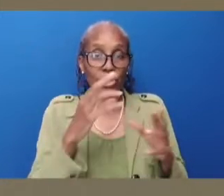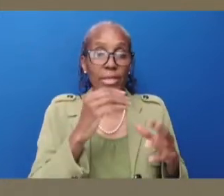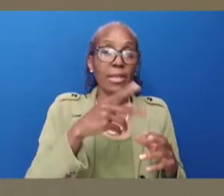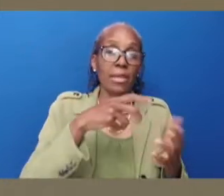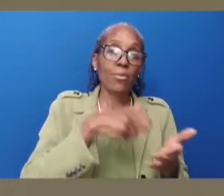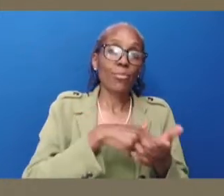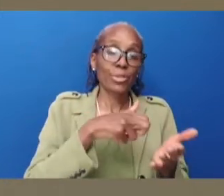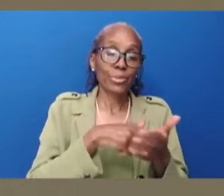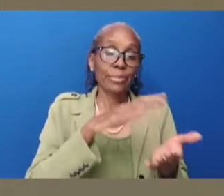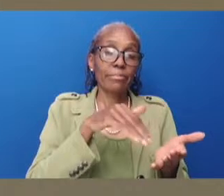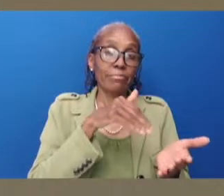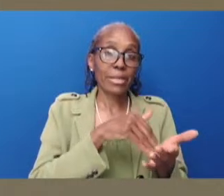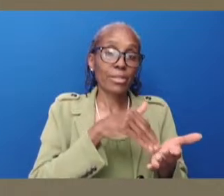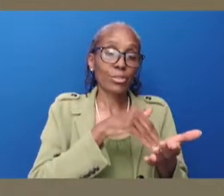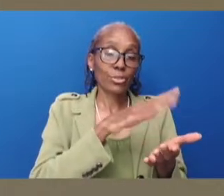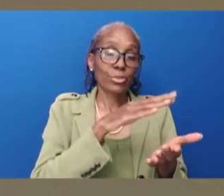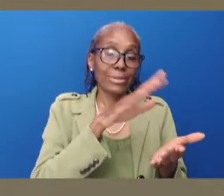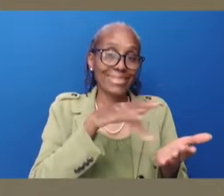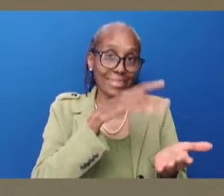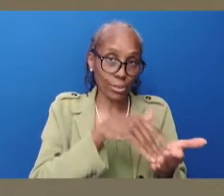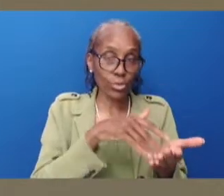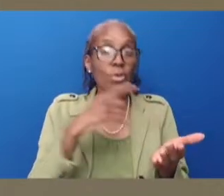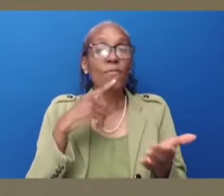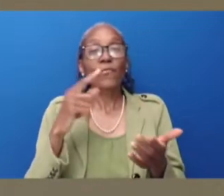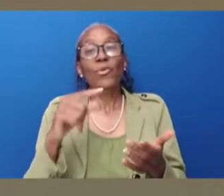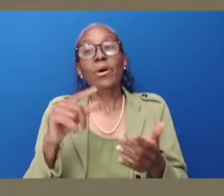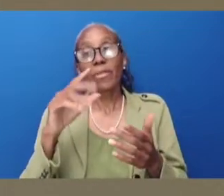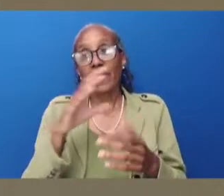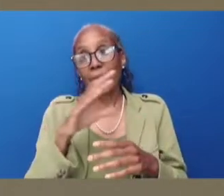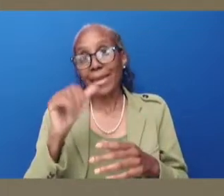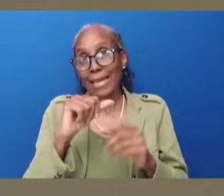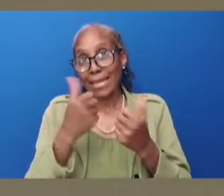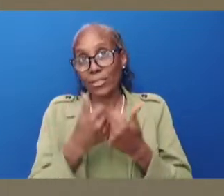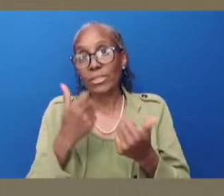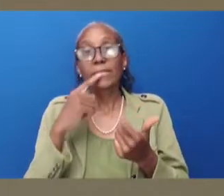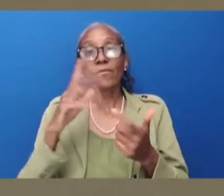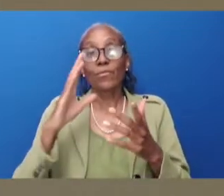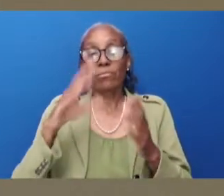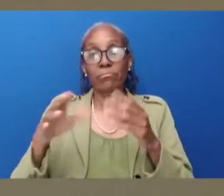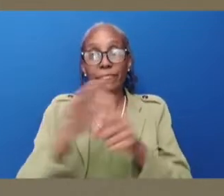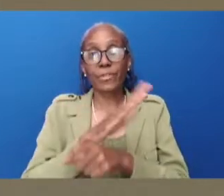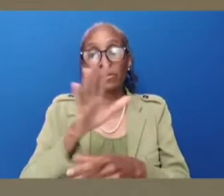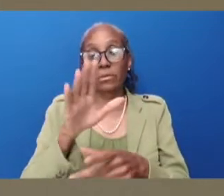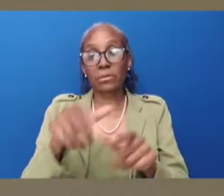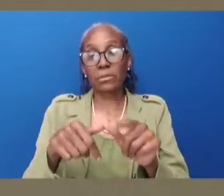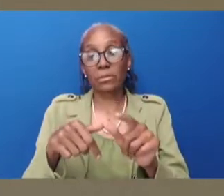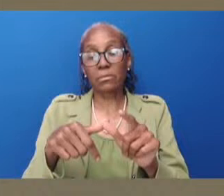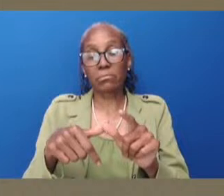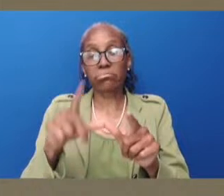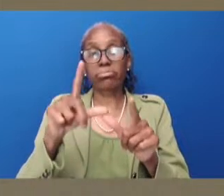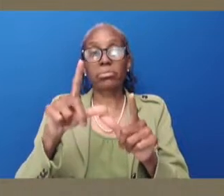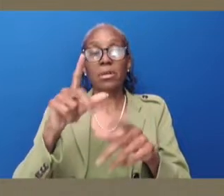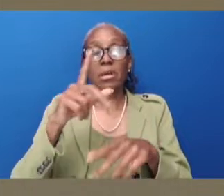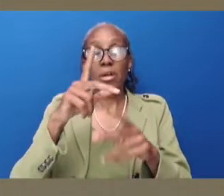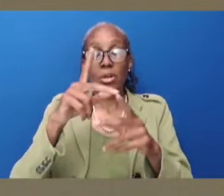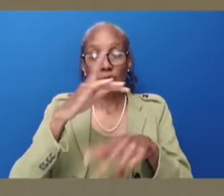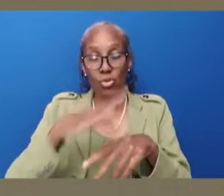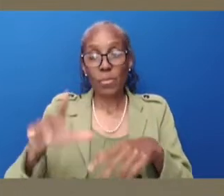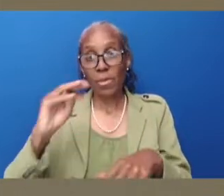JAMIE FENHOUR PRESIDENT, ACUTE CARE OPERATION AND PRESBYTERIAN MEDICAL CENTER TO THE